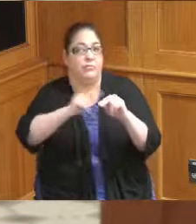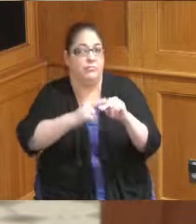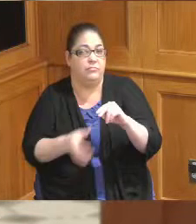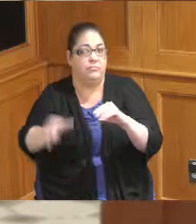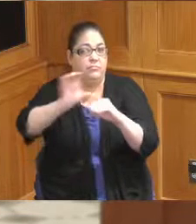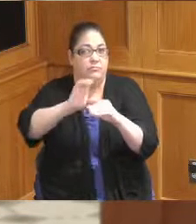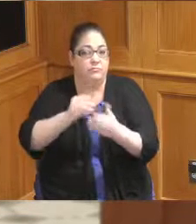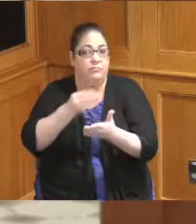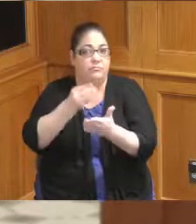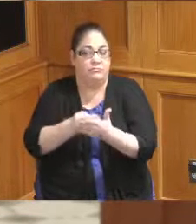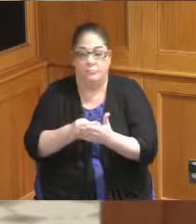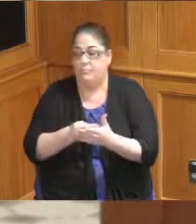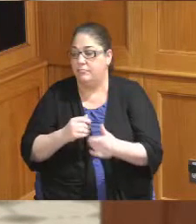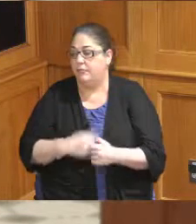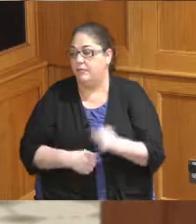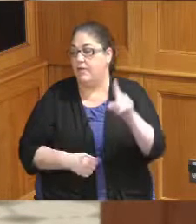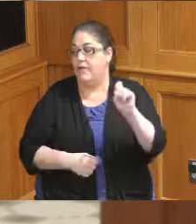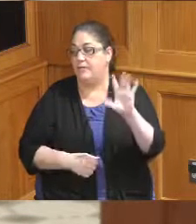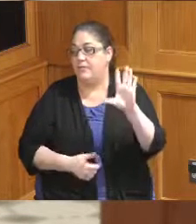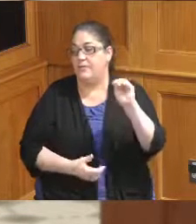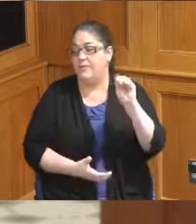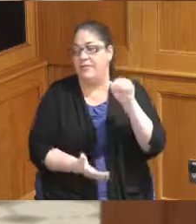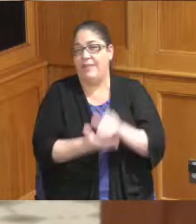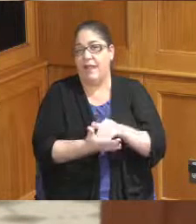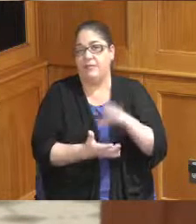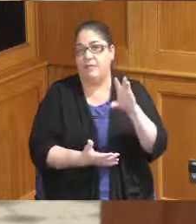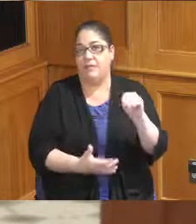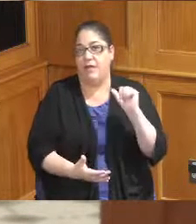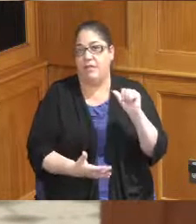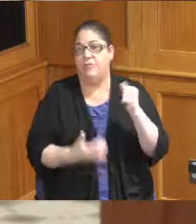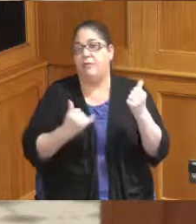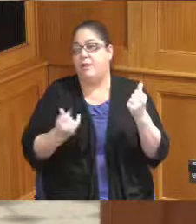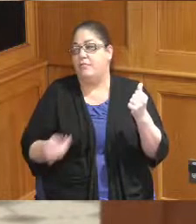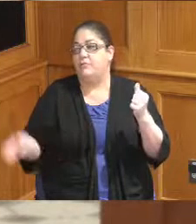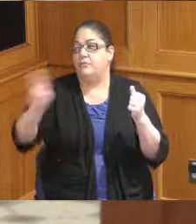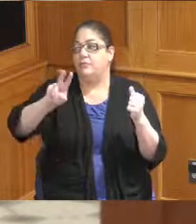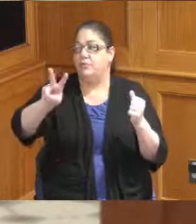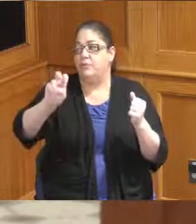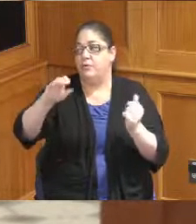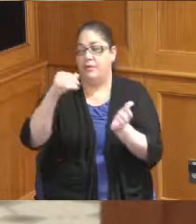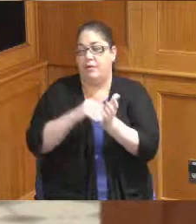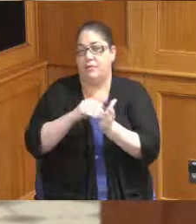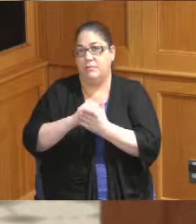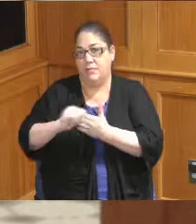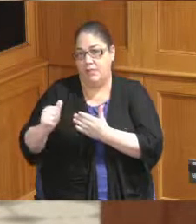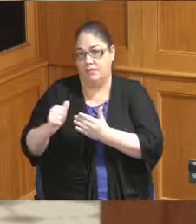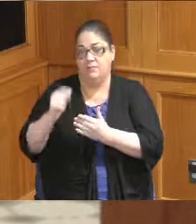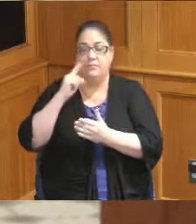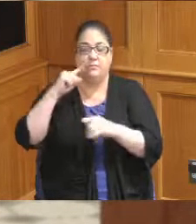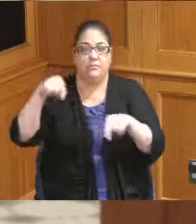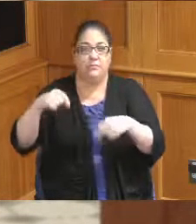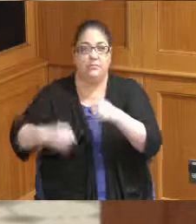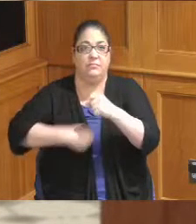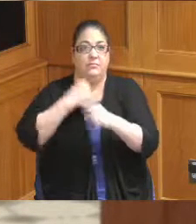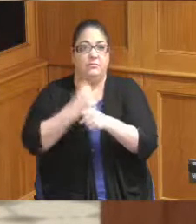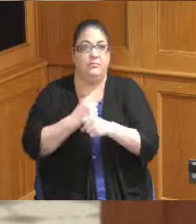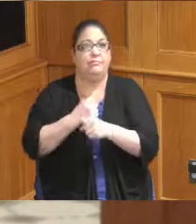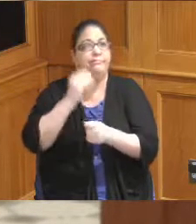Commissioners from 150,000 a year to two hundred thousand dollars a year it should be noted that